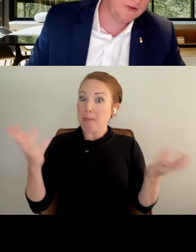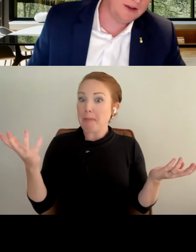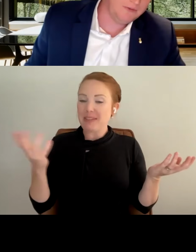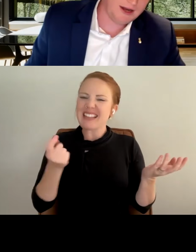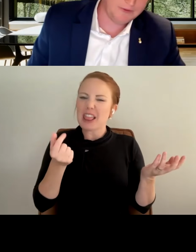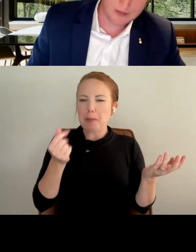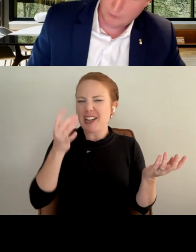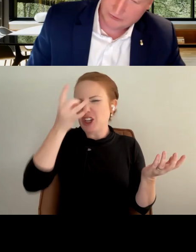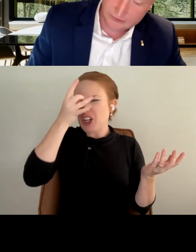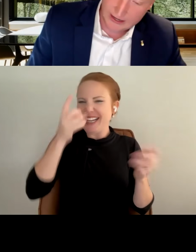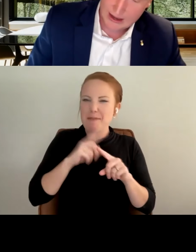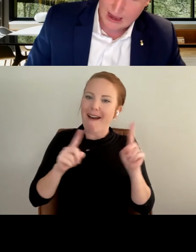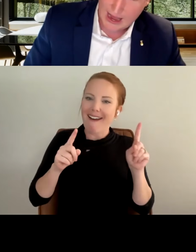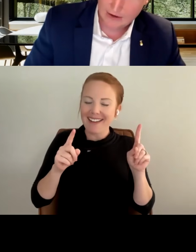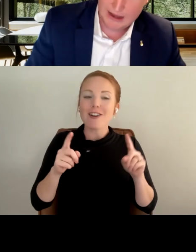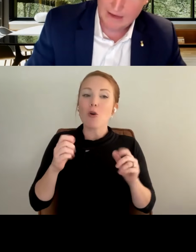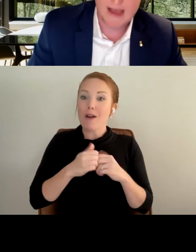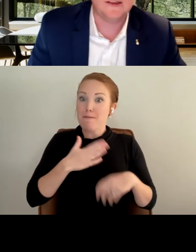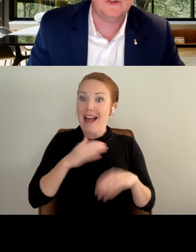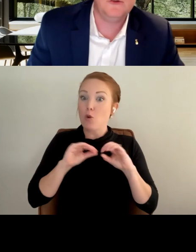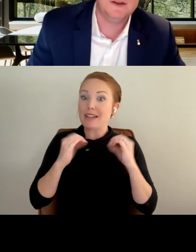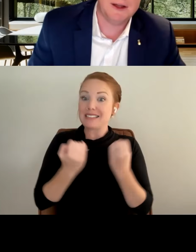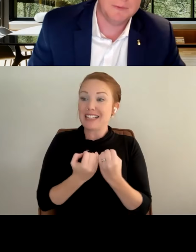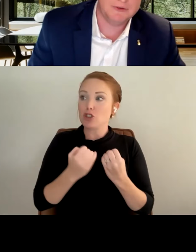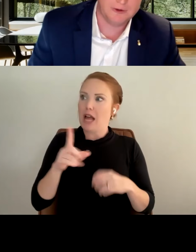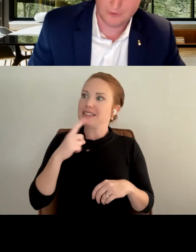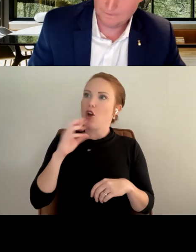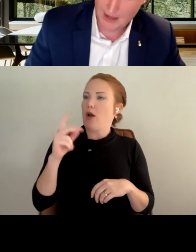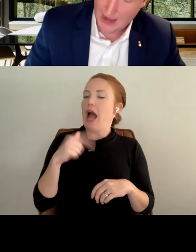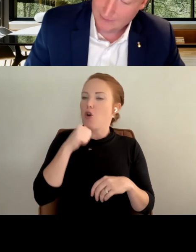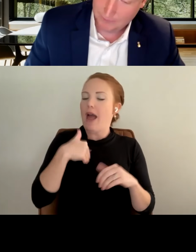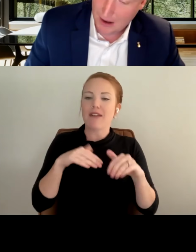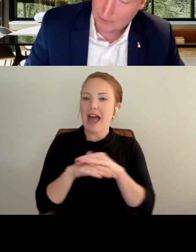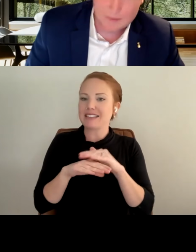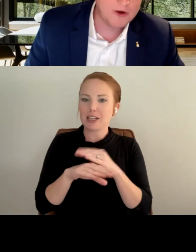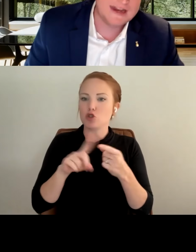organization when I was there was, to say I don't have access to a development server, I probably am